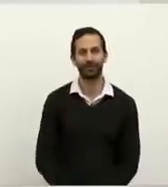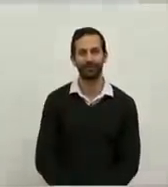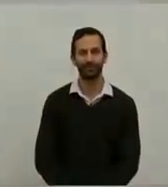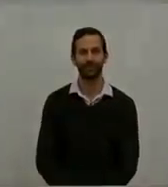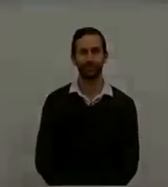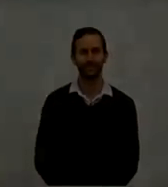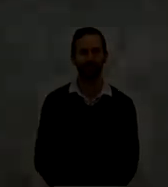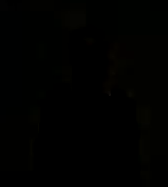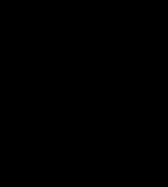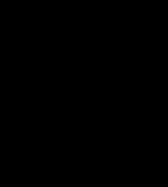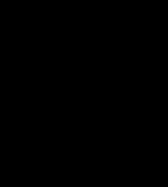Thank you.